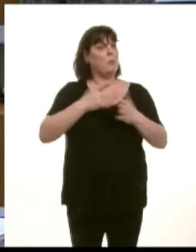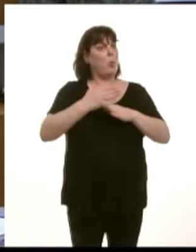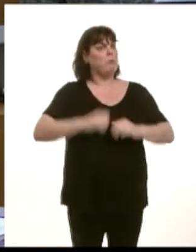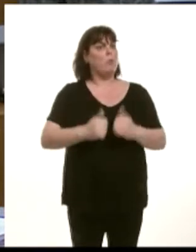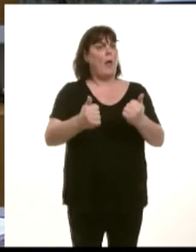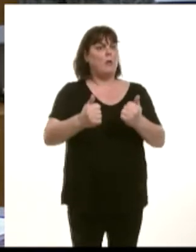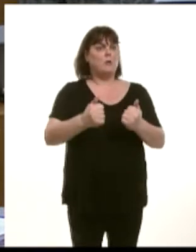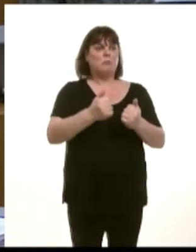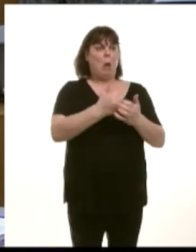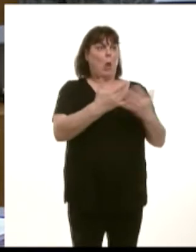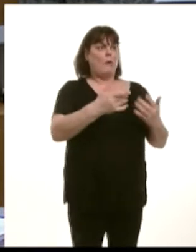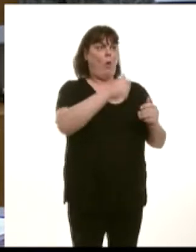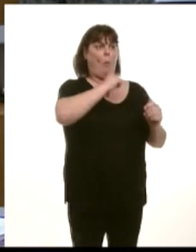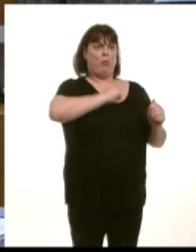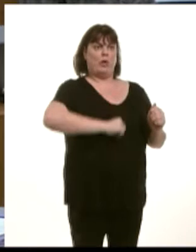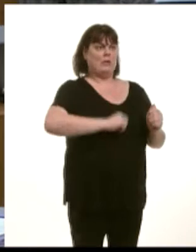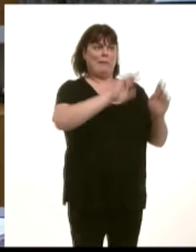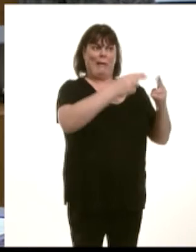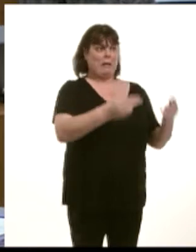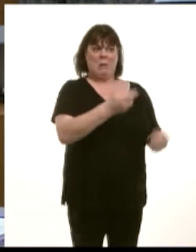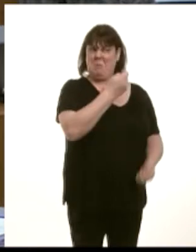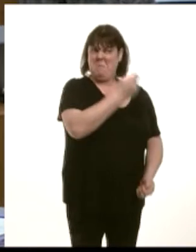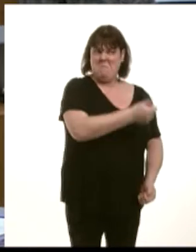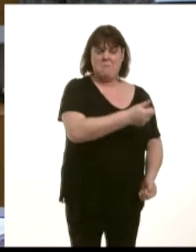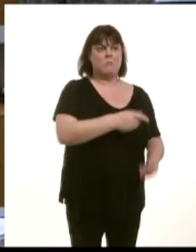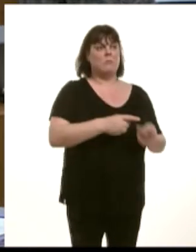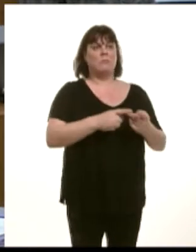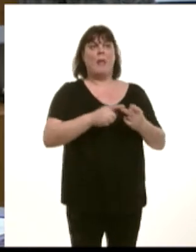We’re not seeing a situation where large numbers of outpatients’ operations have been cancelled.